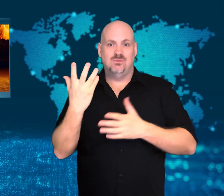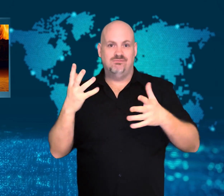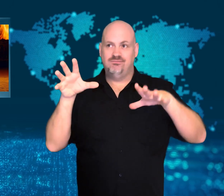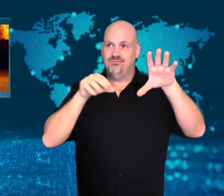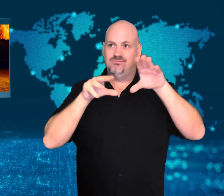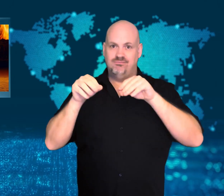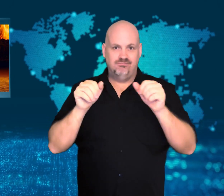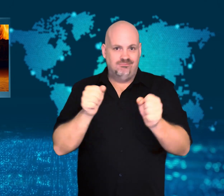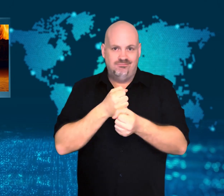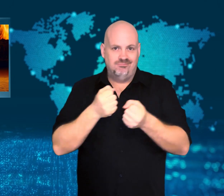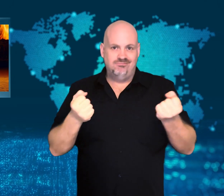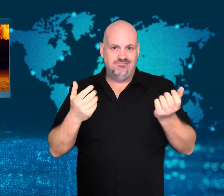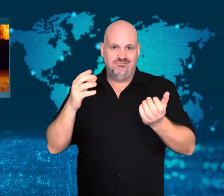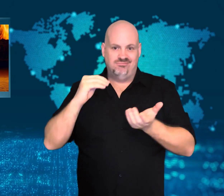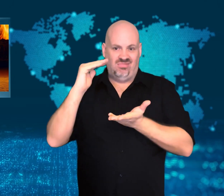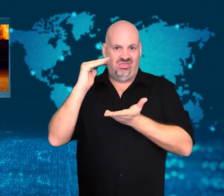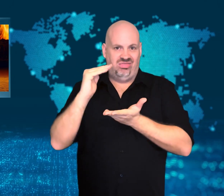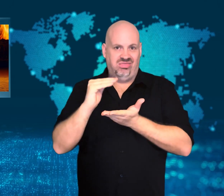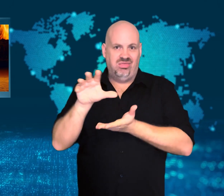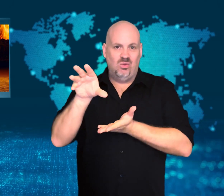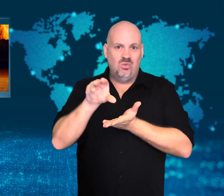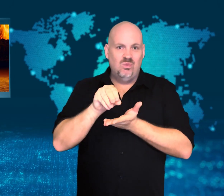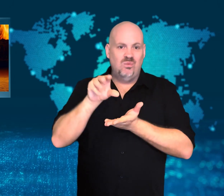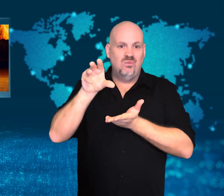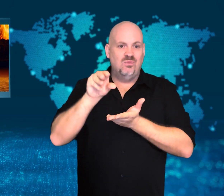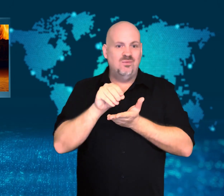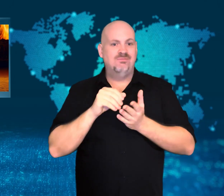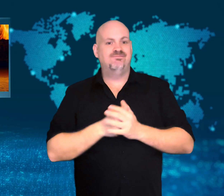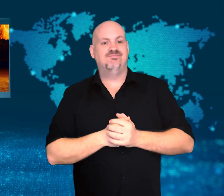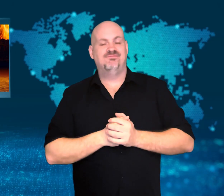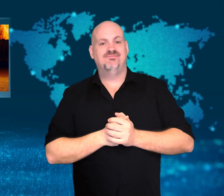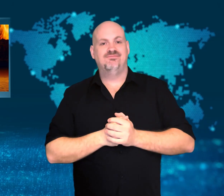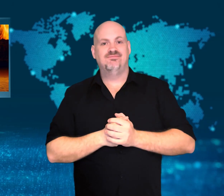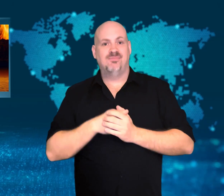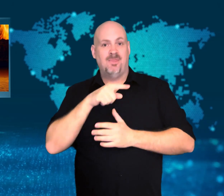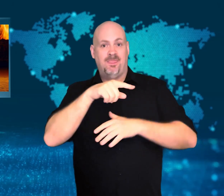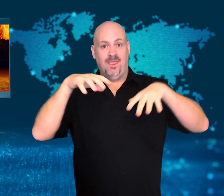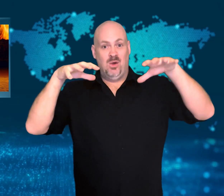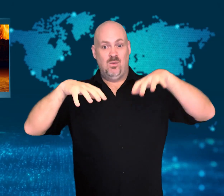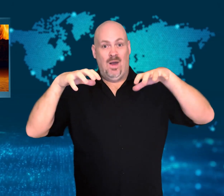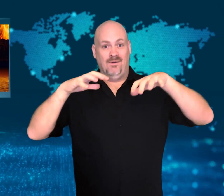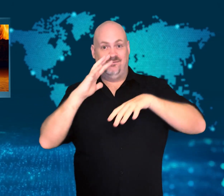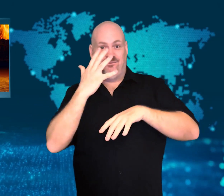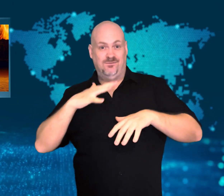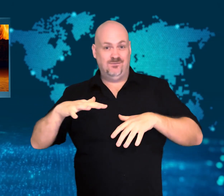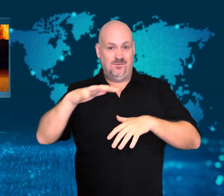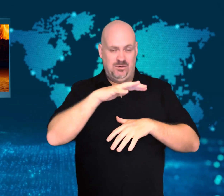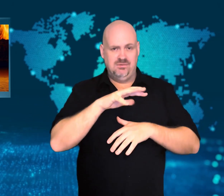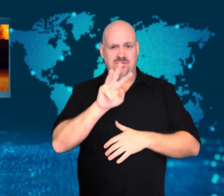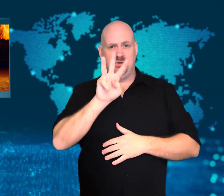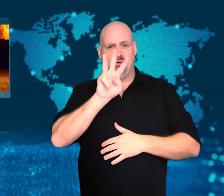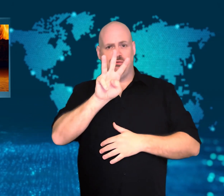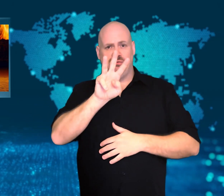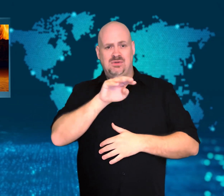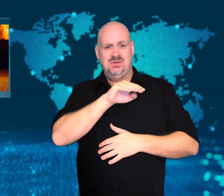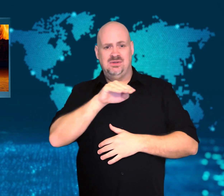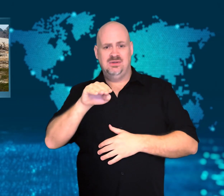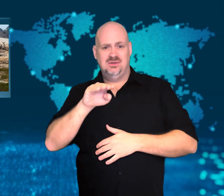Since three-quarters of the rainforest is